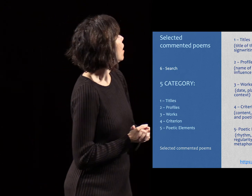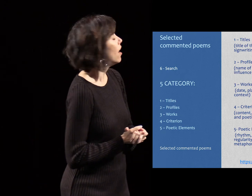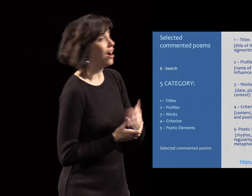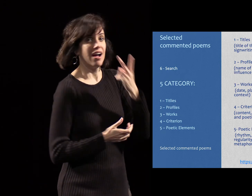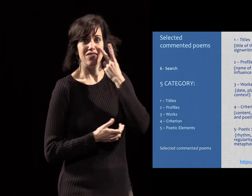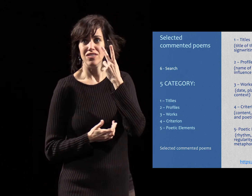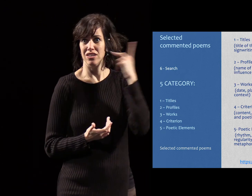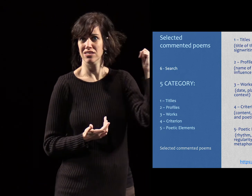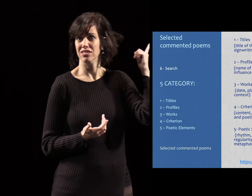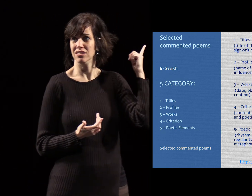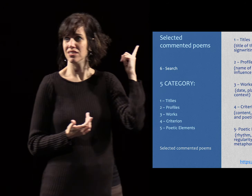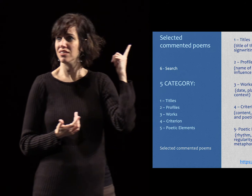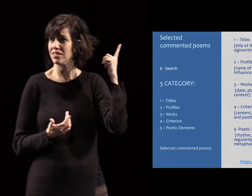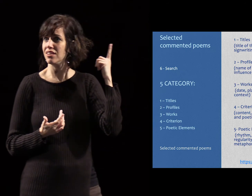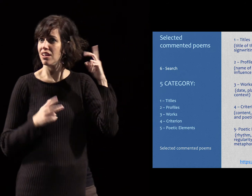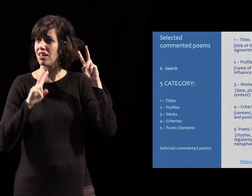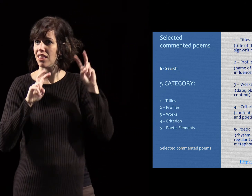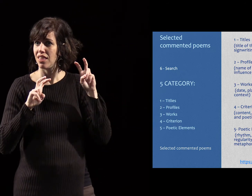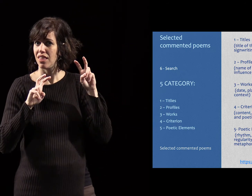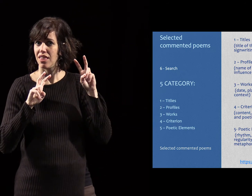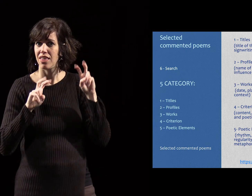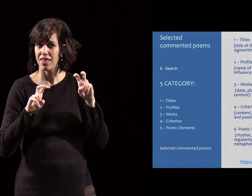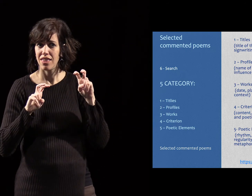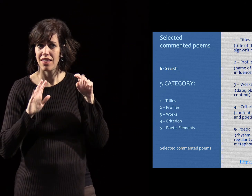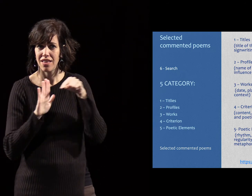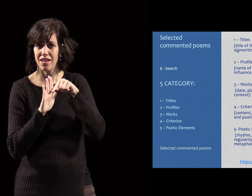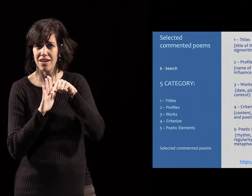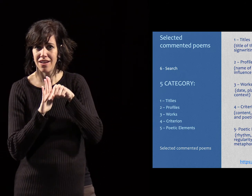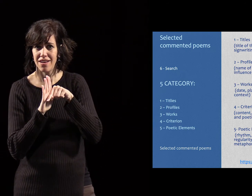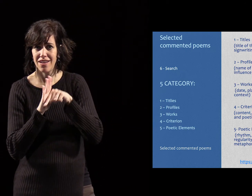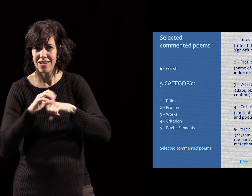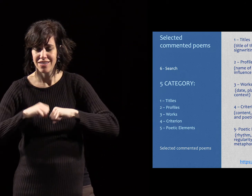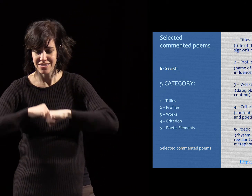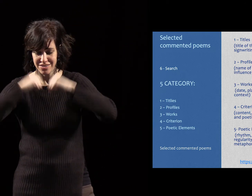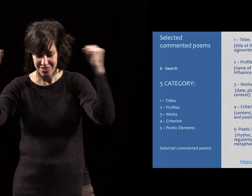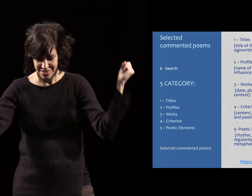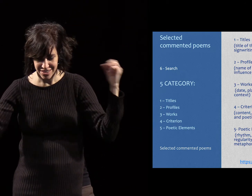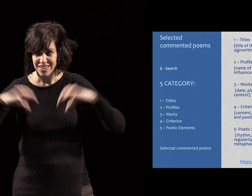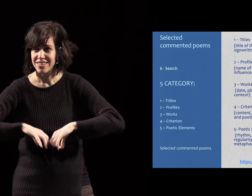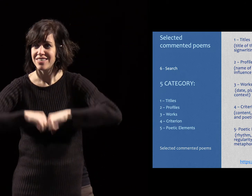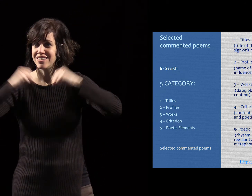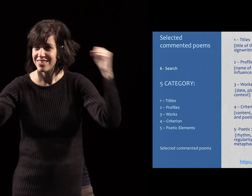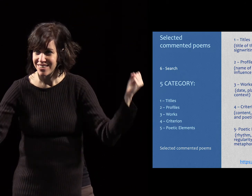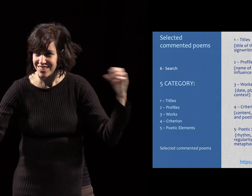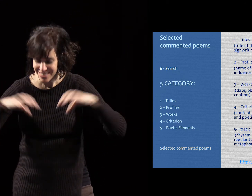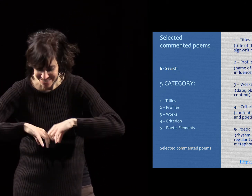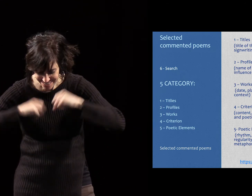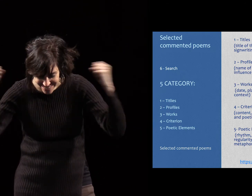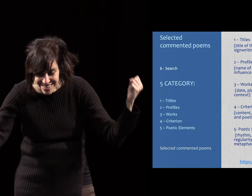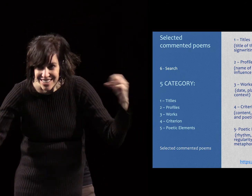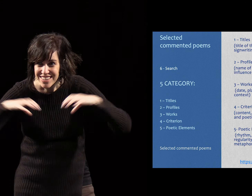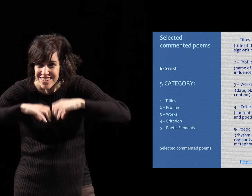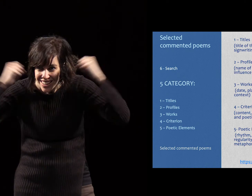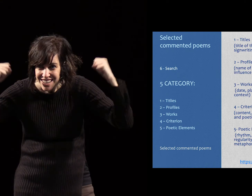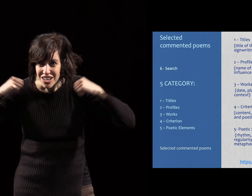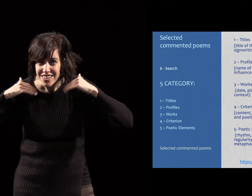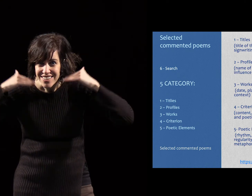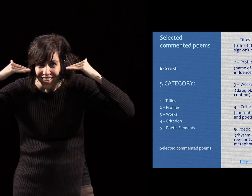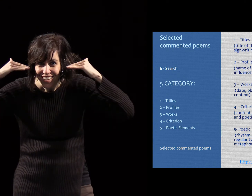As you can see here, each level gets more in-depth. There's more to unpack with every step that you take.